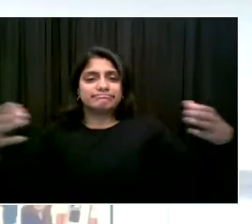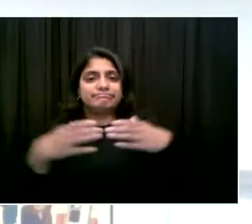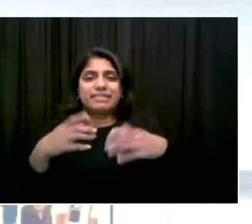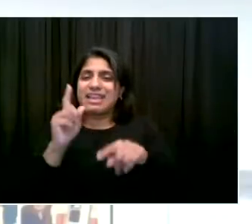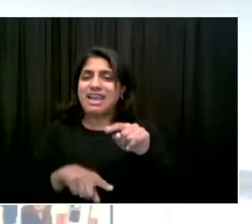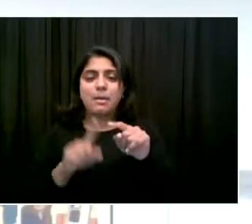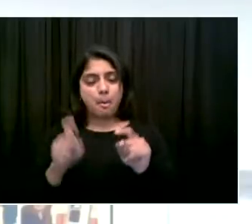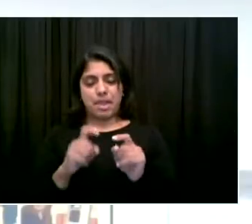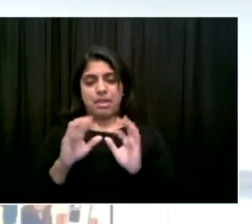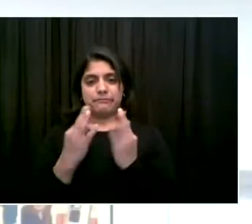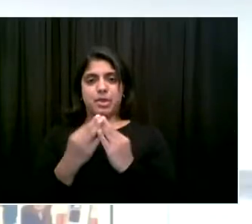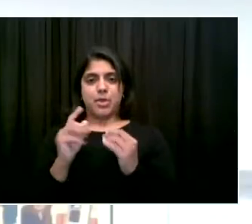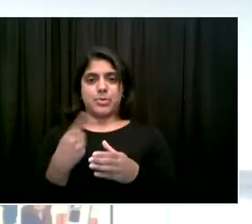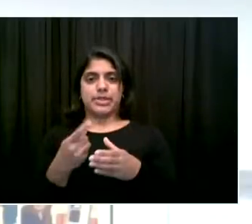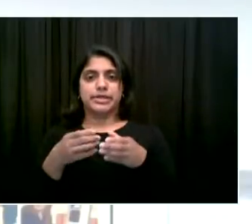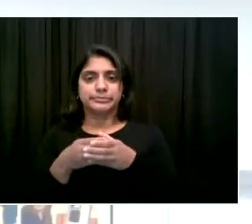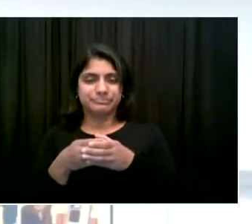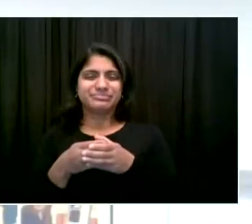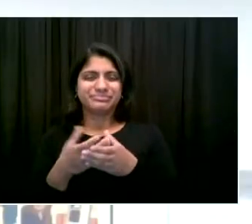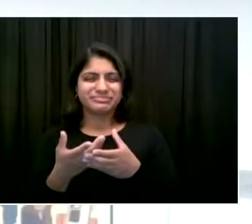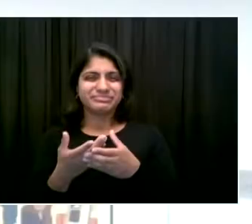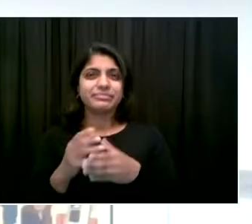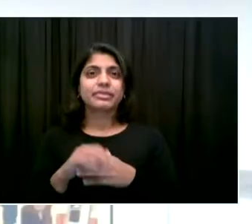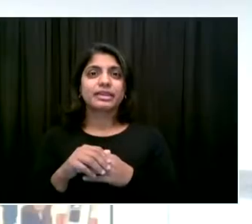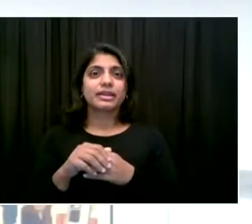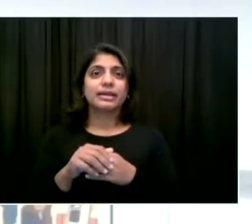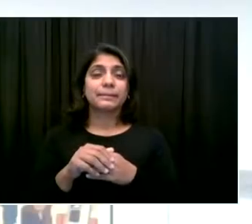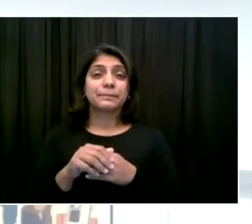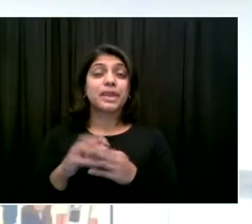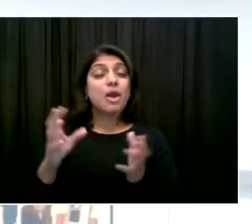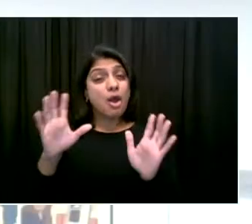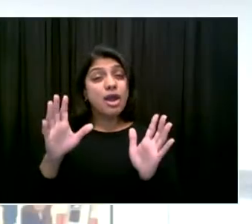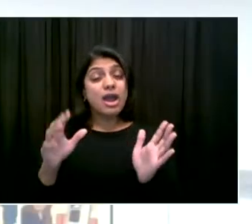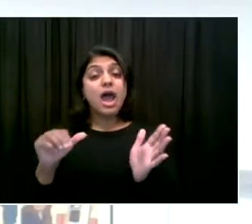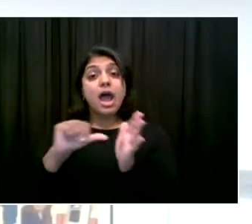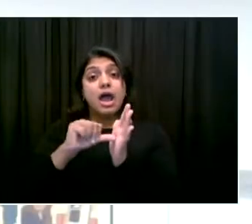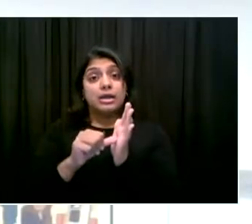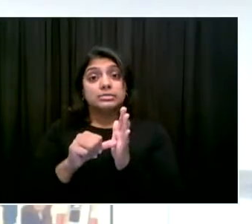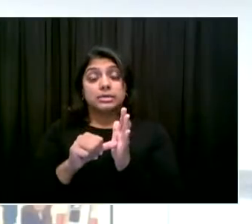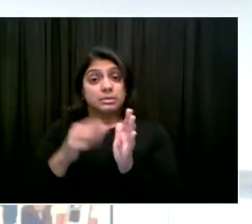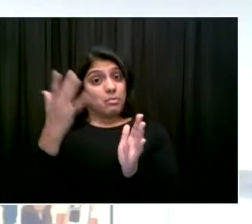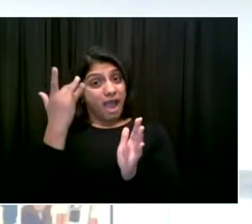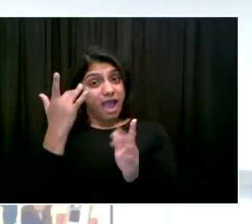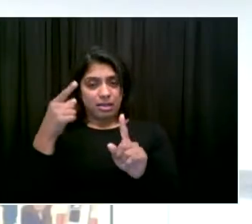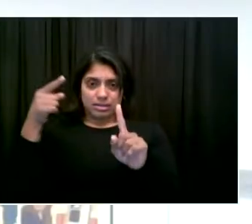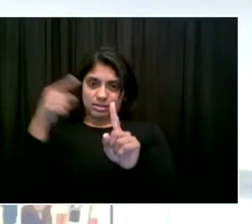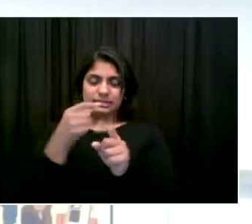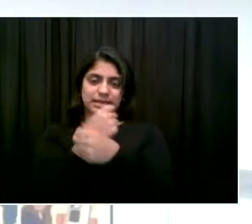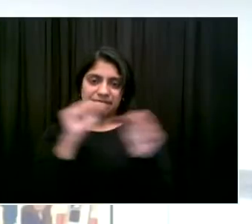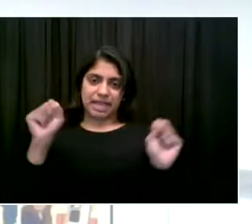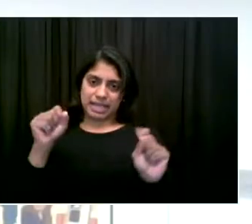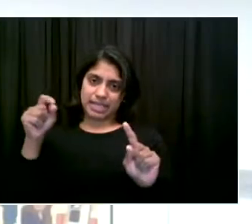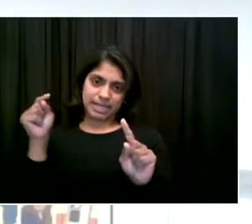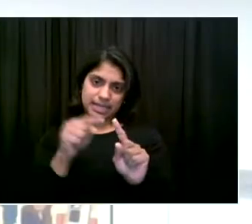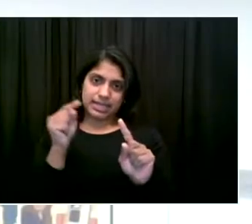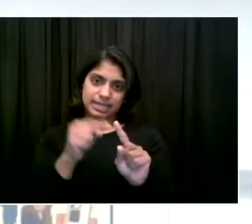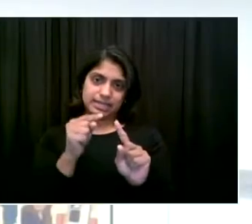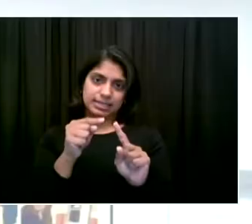PEOPLE WILL BE GATHERING FOR THE NEXT FEW DAYS AND WEEKS AND OUR EMPHASIS